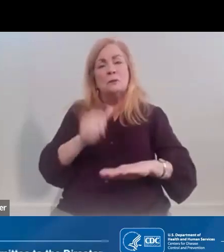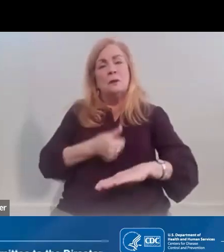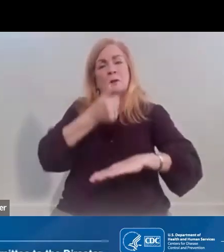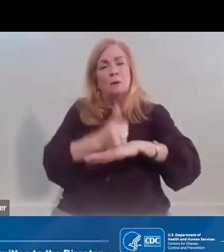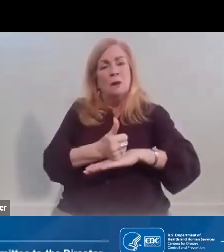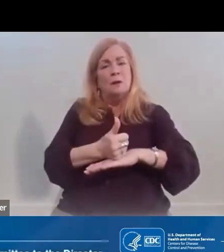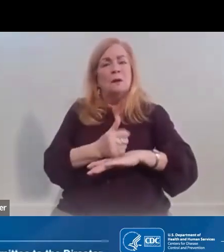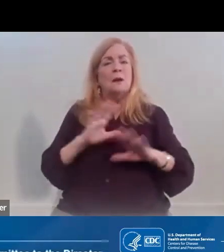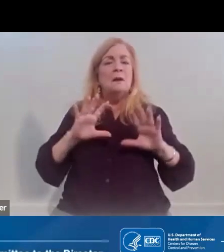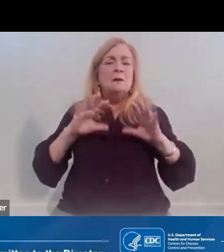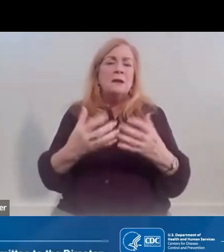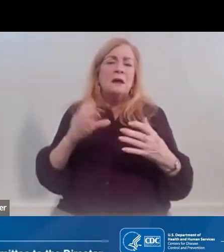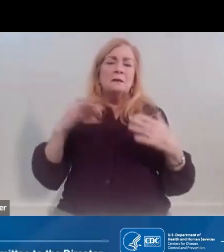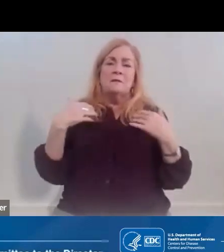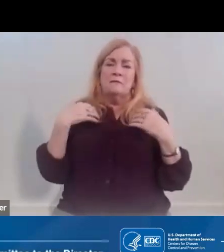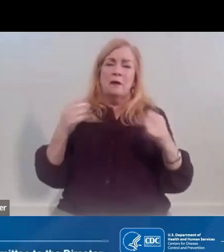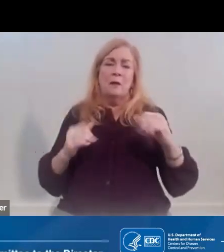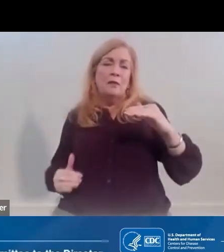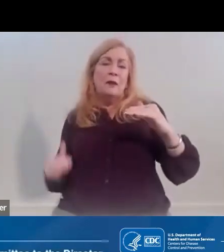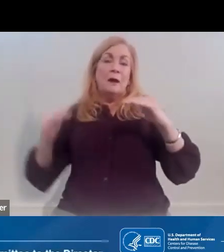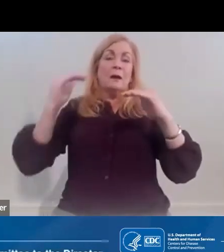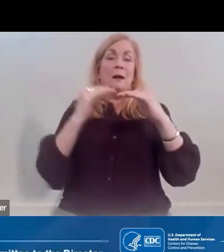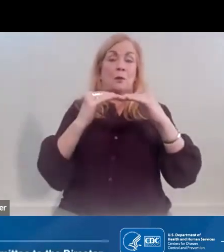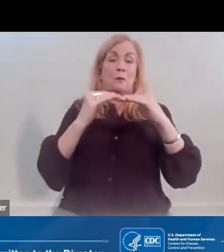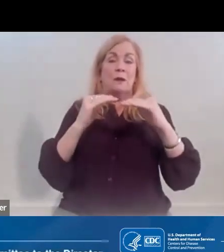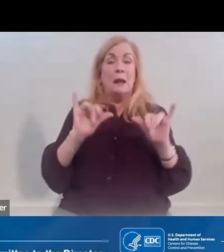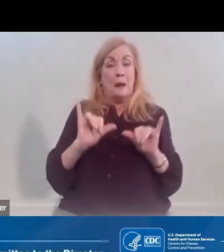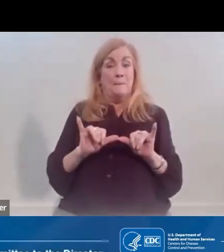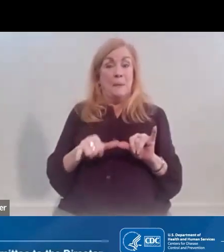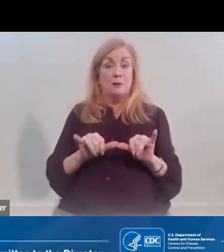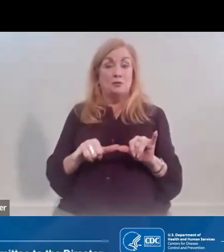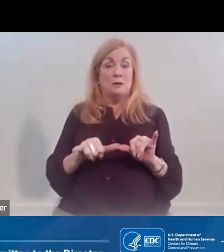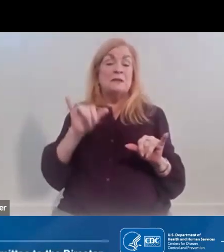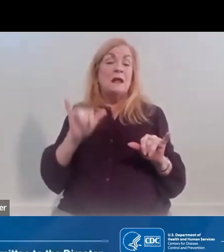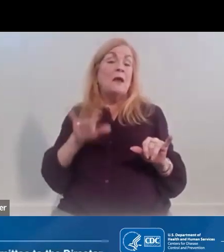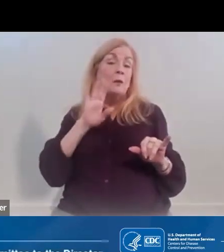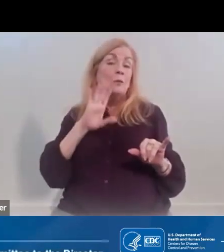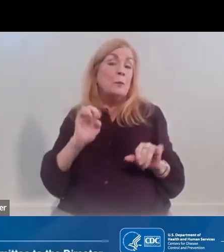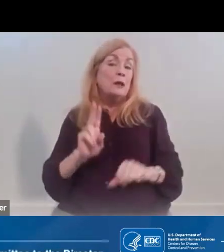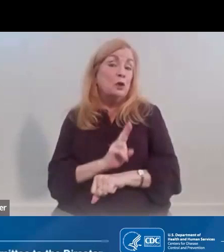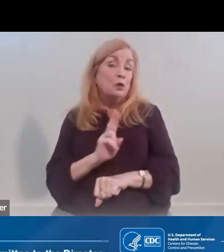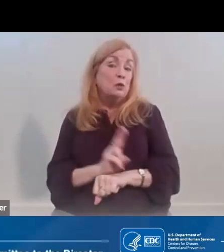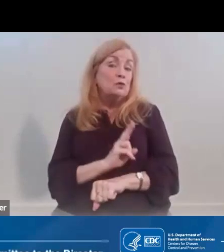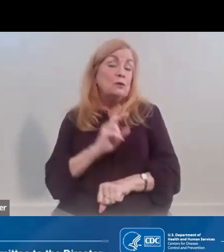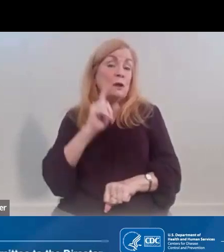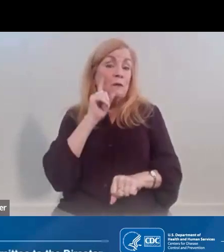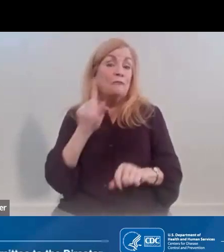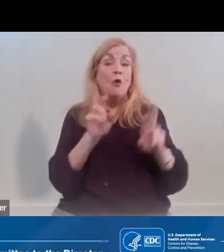of health equity metrics that would be used for readiness and response.